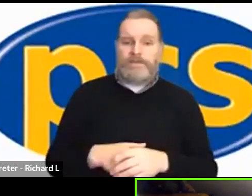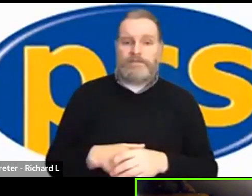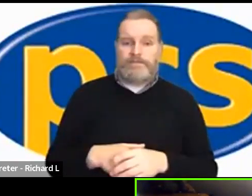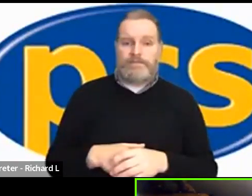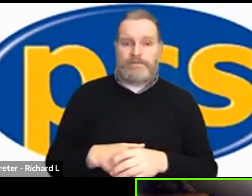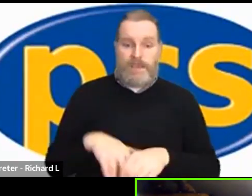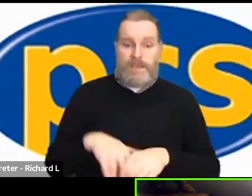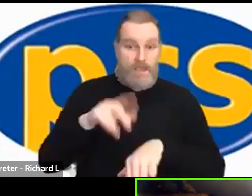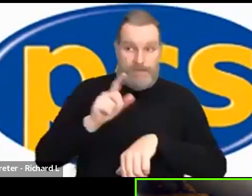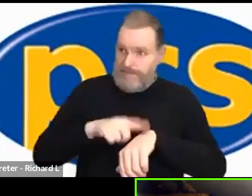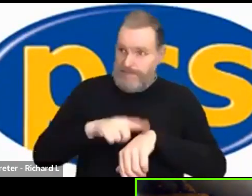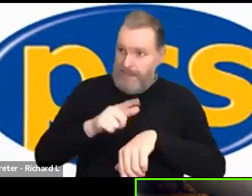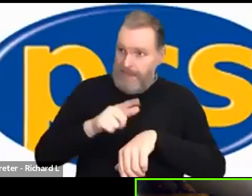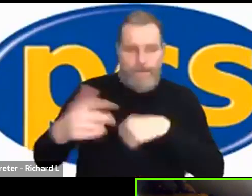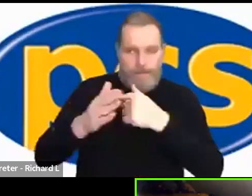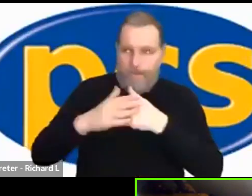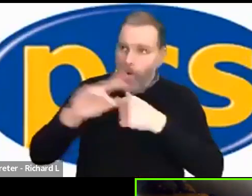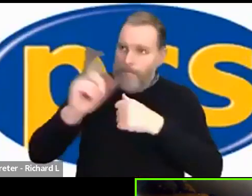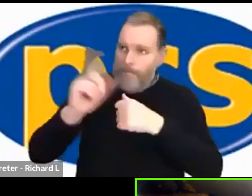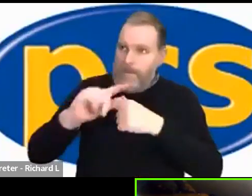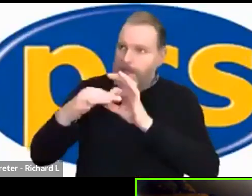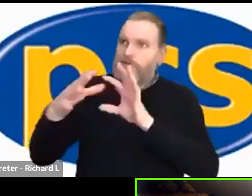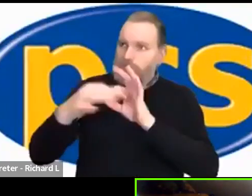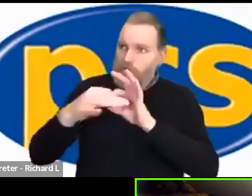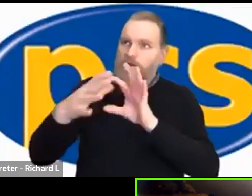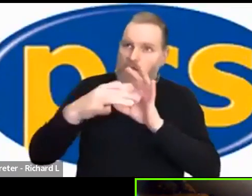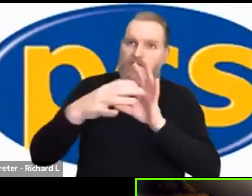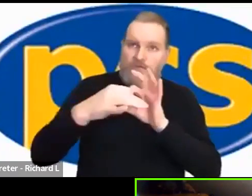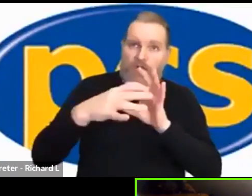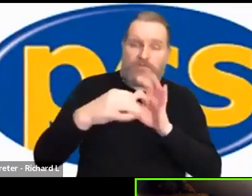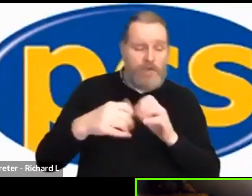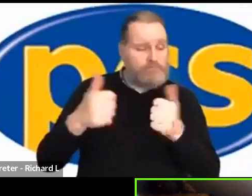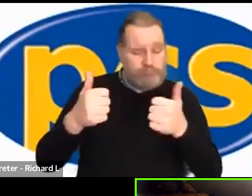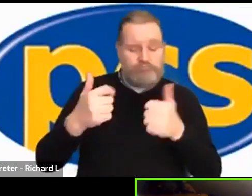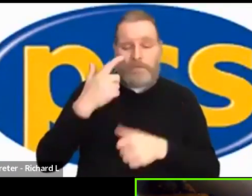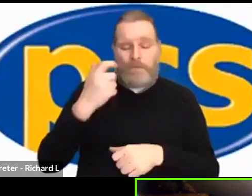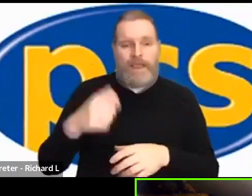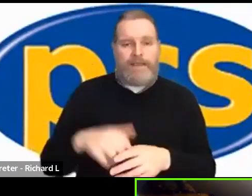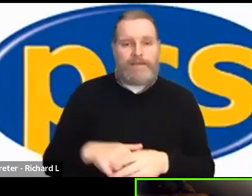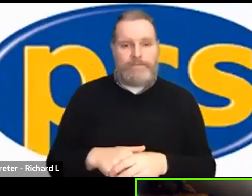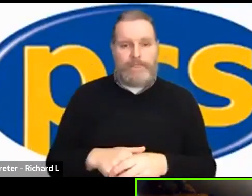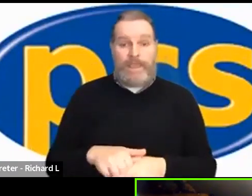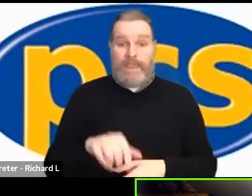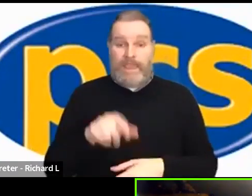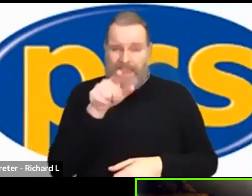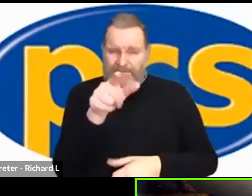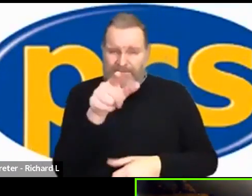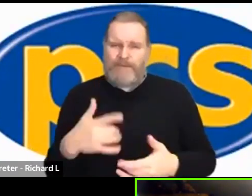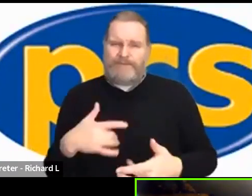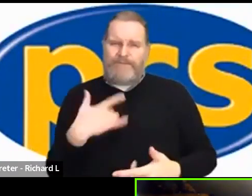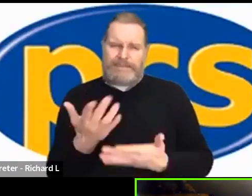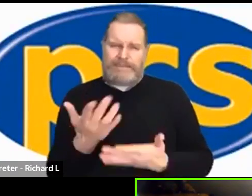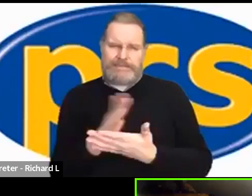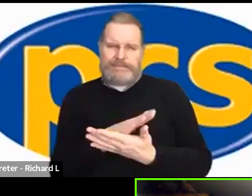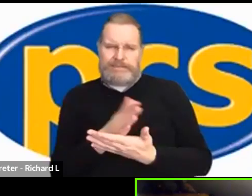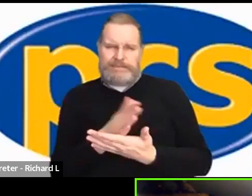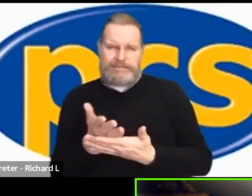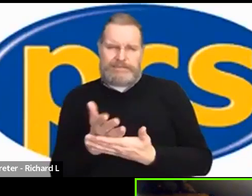first of February, and he is not getting the Union. We still got We still got time to recruit still got time to recruit them and ask them to support. The first of February The first of The first of February, and if you're unsure about anything, as